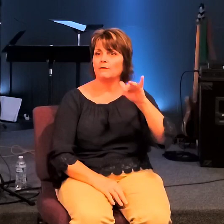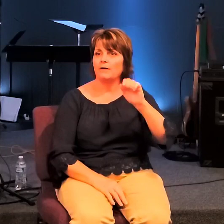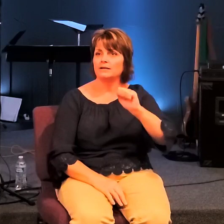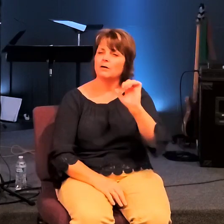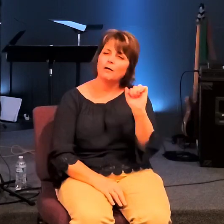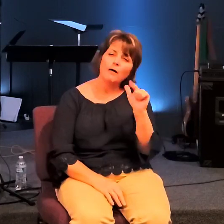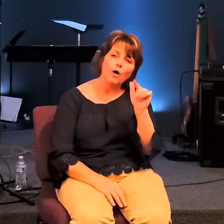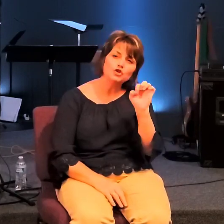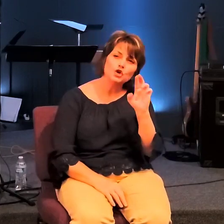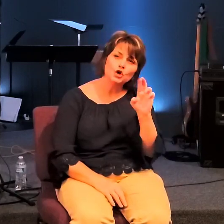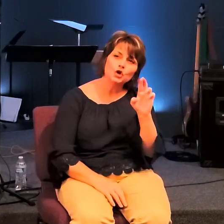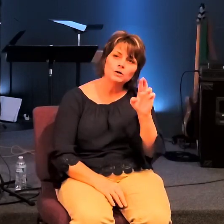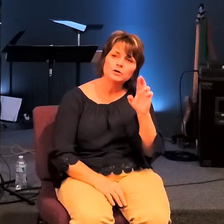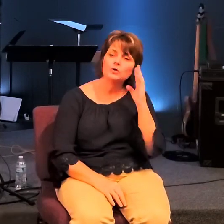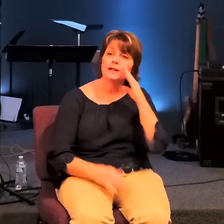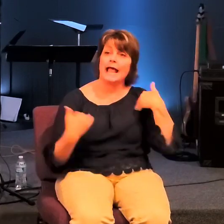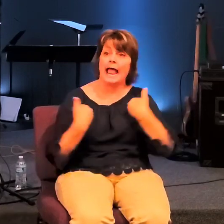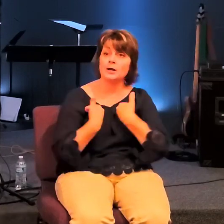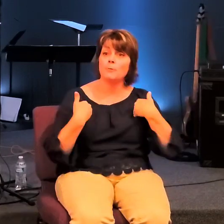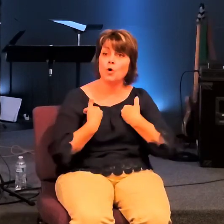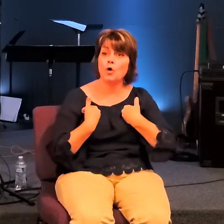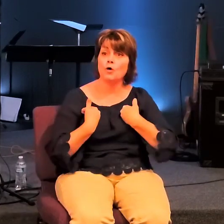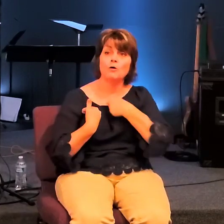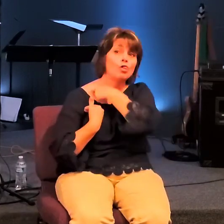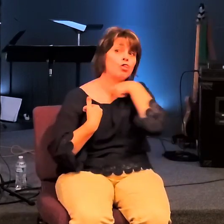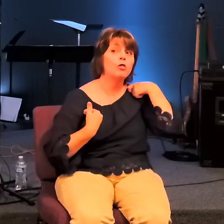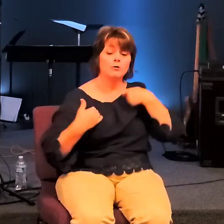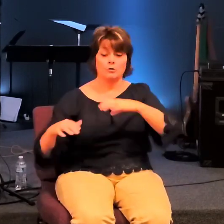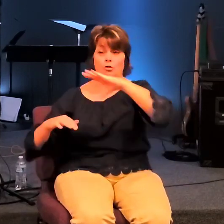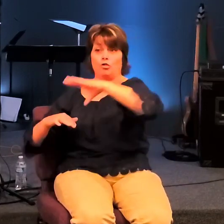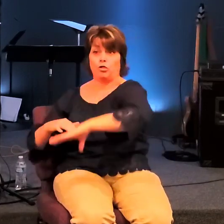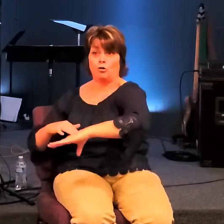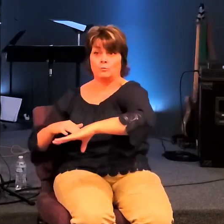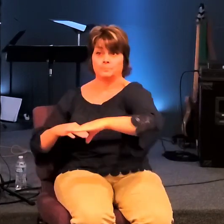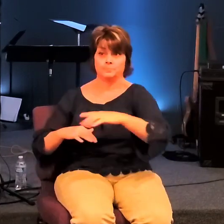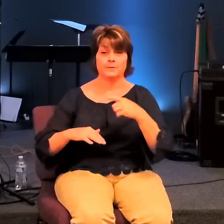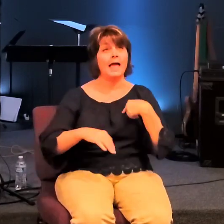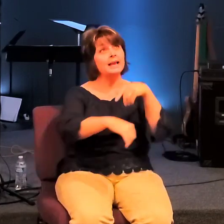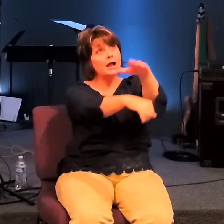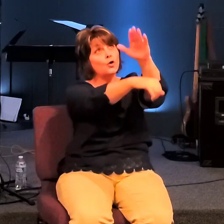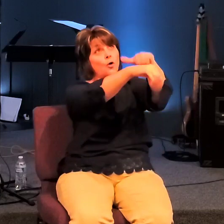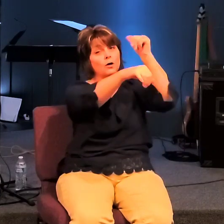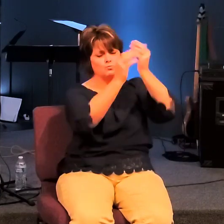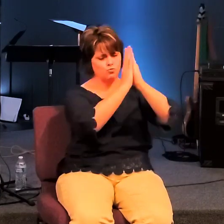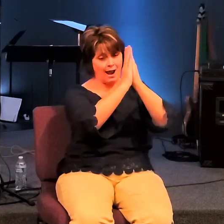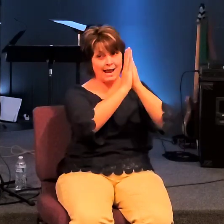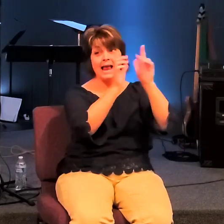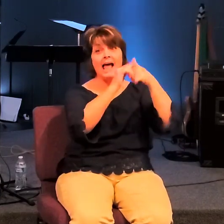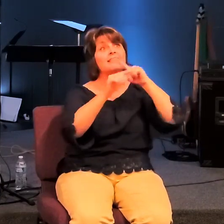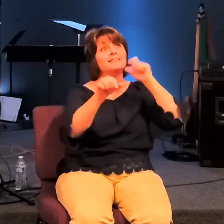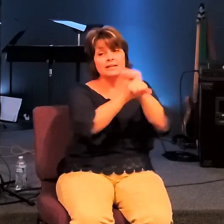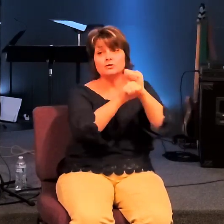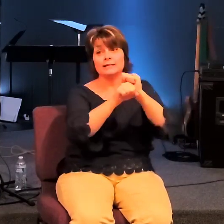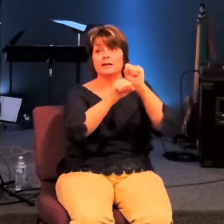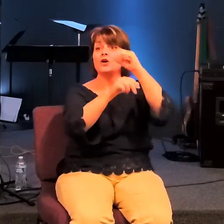of Baal who were false prophets killed I mean he was he was powerful he could have done